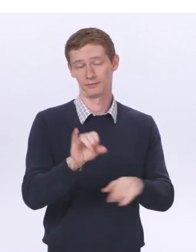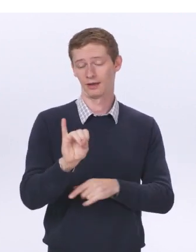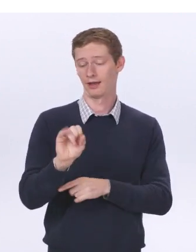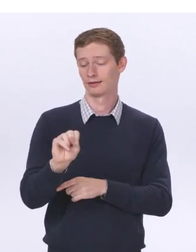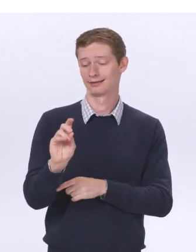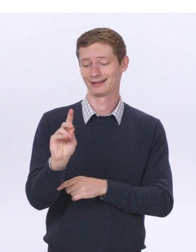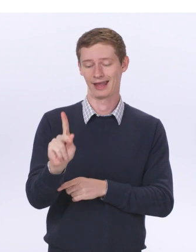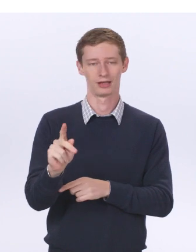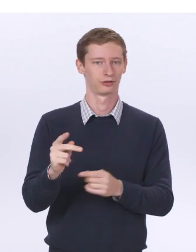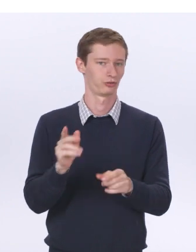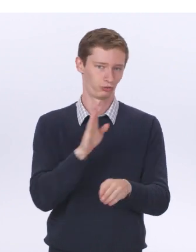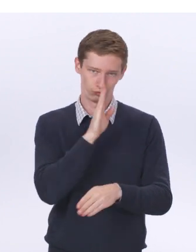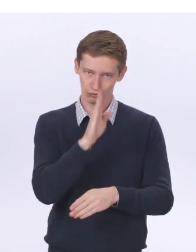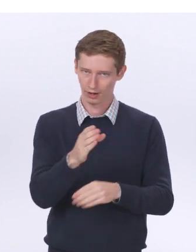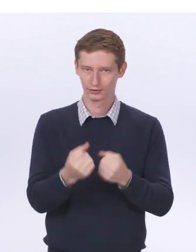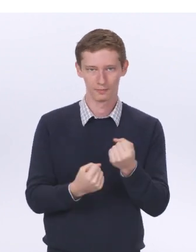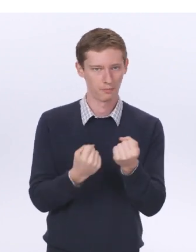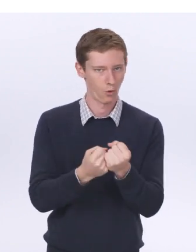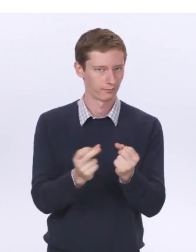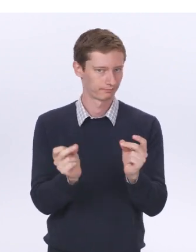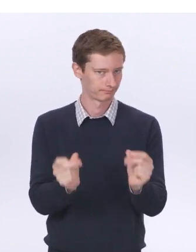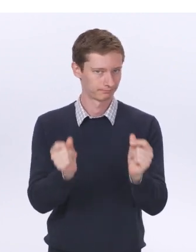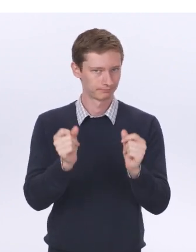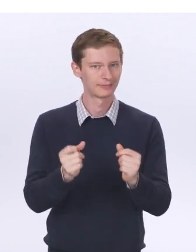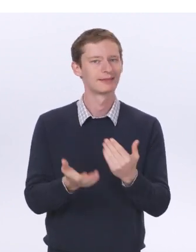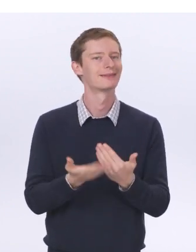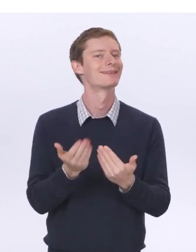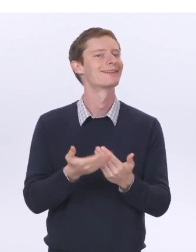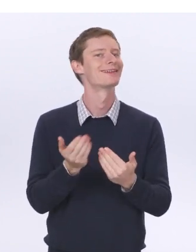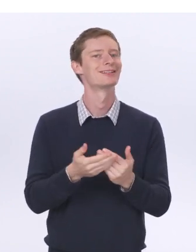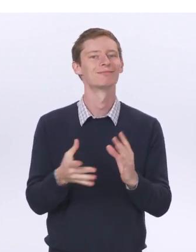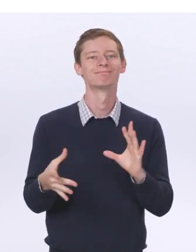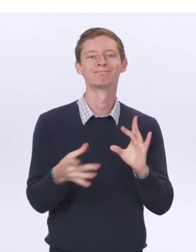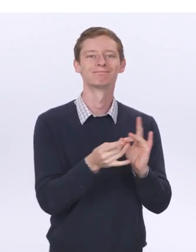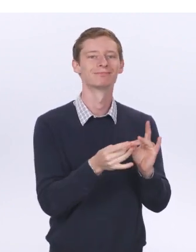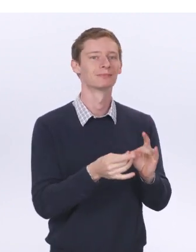or existing canvas UI for poke interaction. You can add touch limiting,